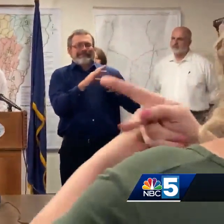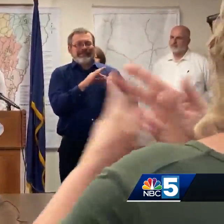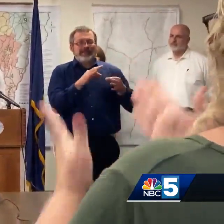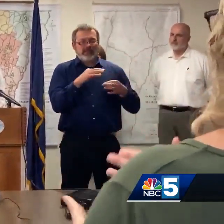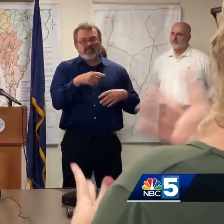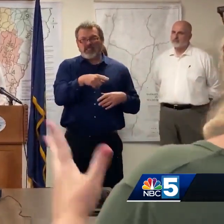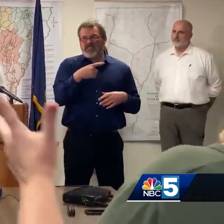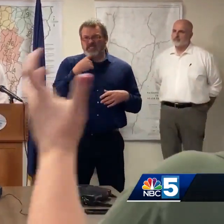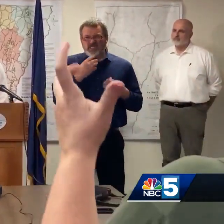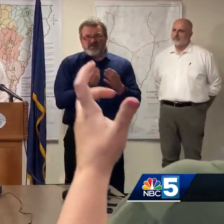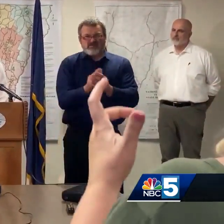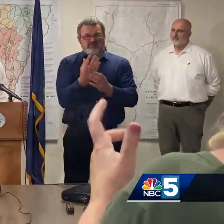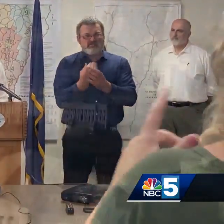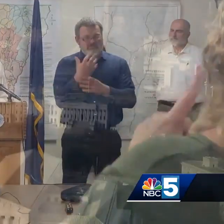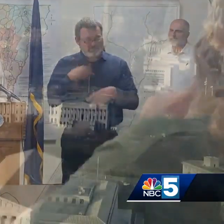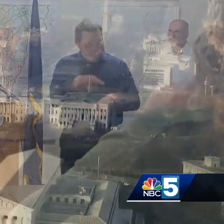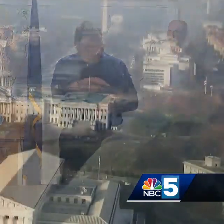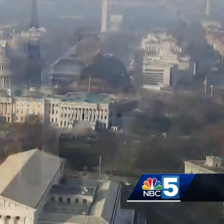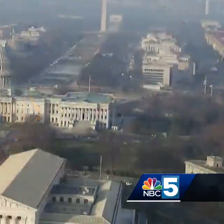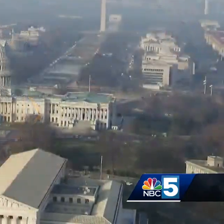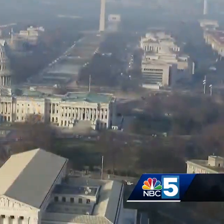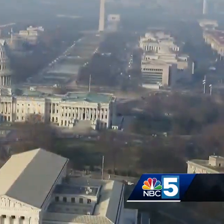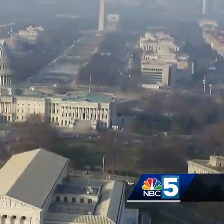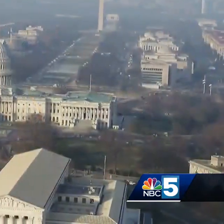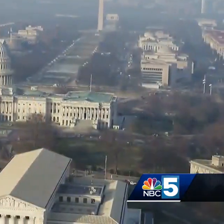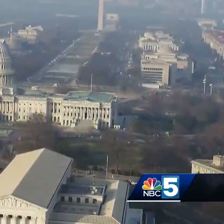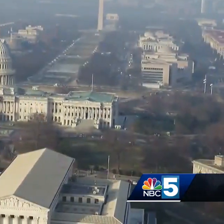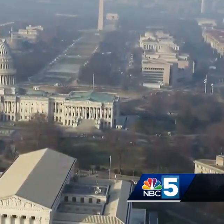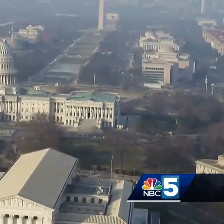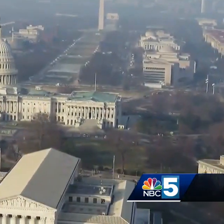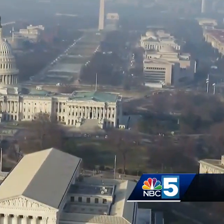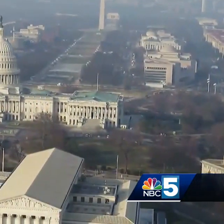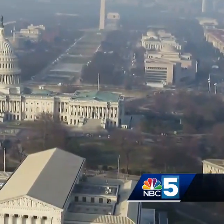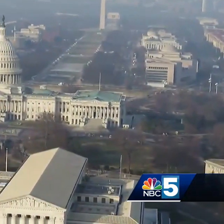THE STATE OF VERMONT CALLING ON ITS RESIDENTS TO REPORT ANY AND ALL DAMAGES THEY’VE SEEN.